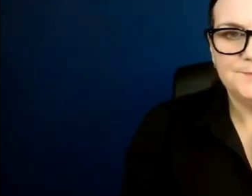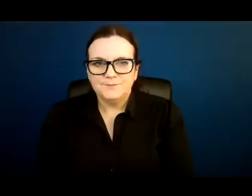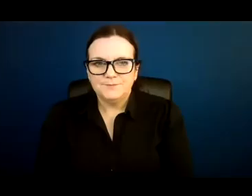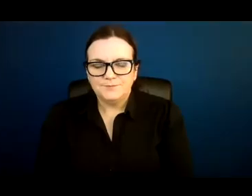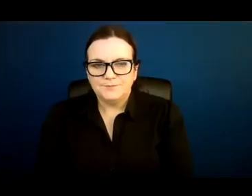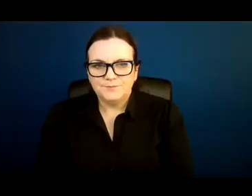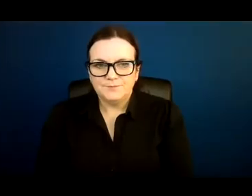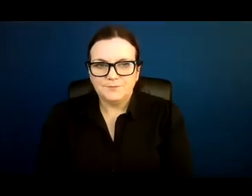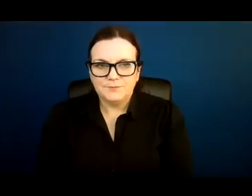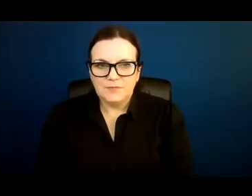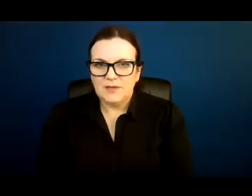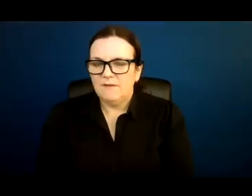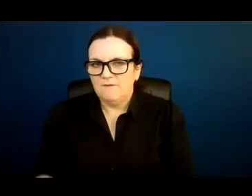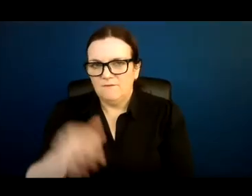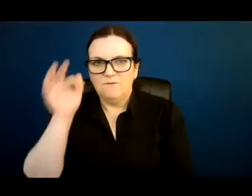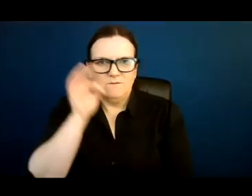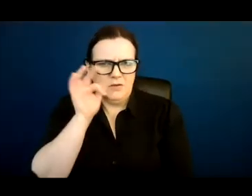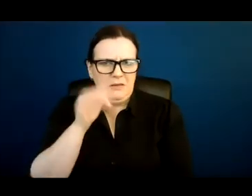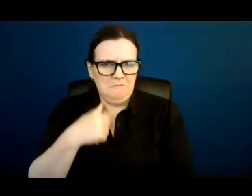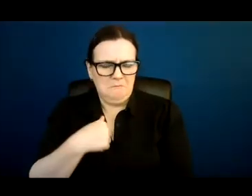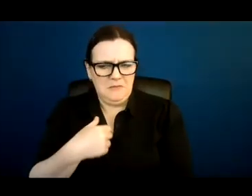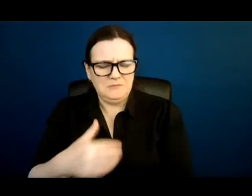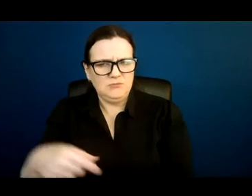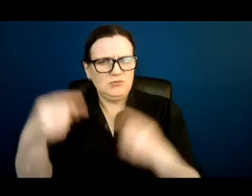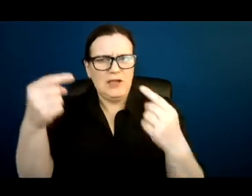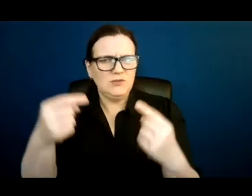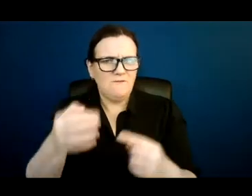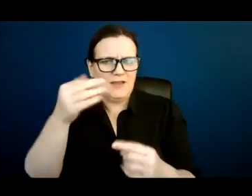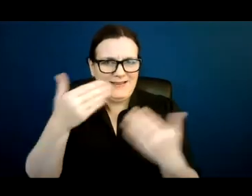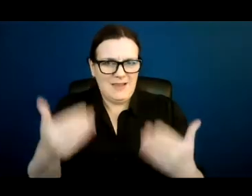biggest challenge at the moment for my office and I am sure it's for a lot of people who are